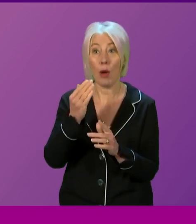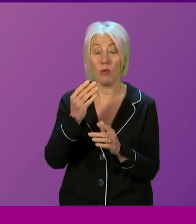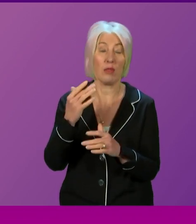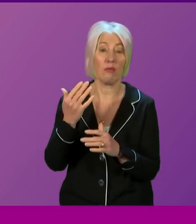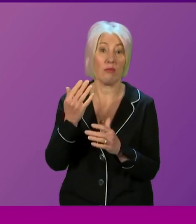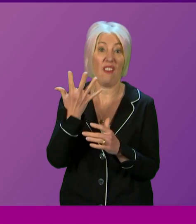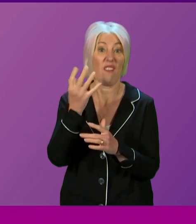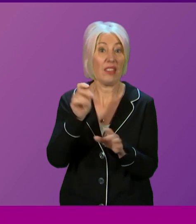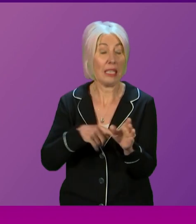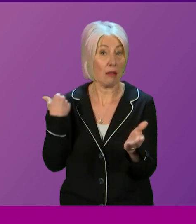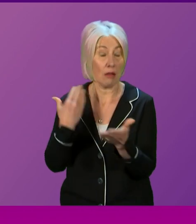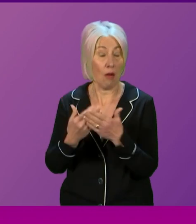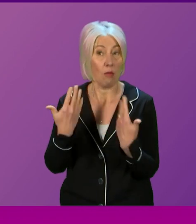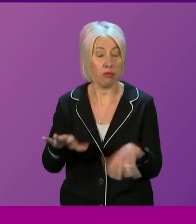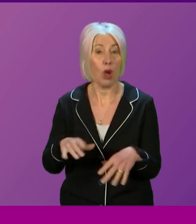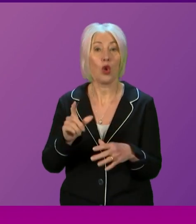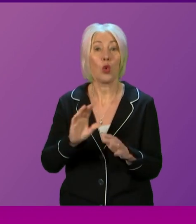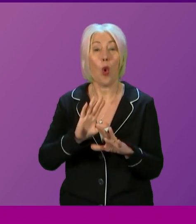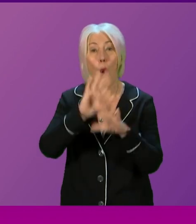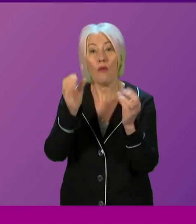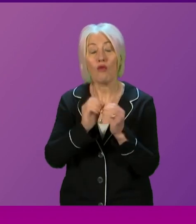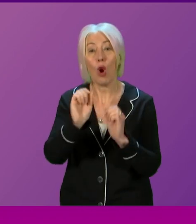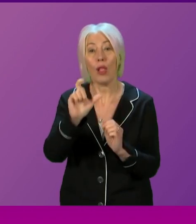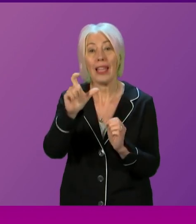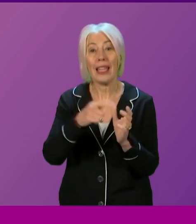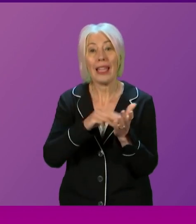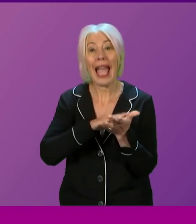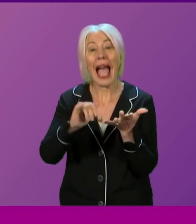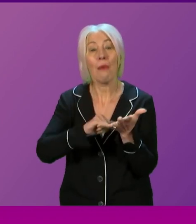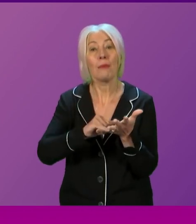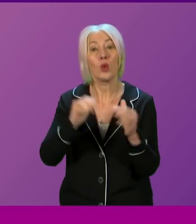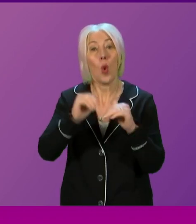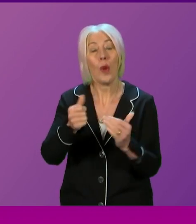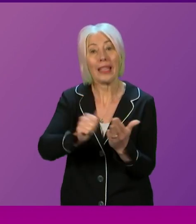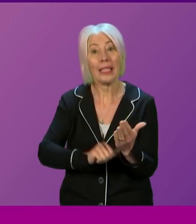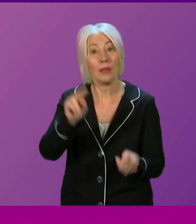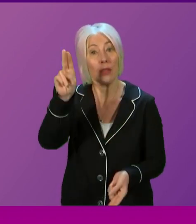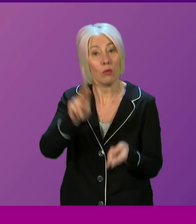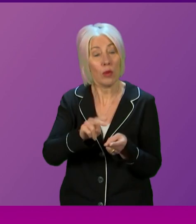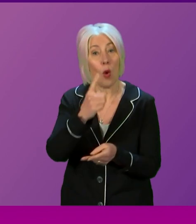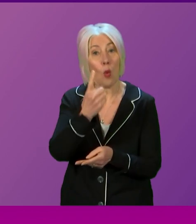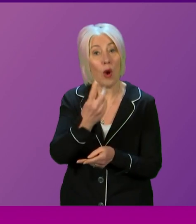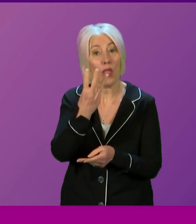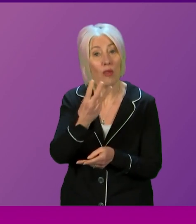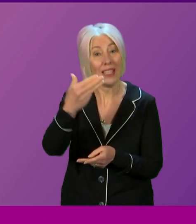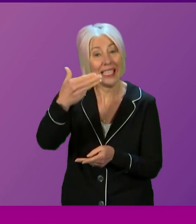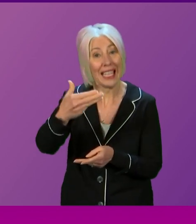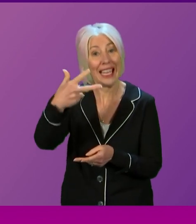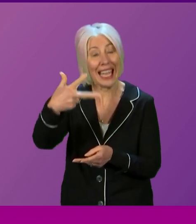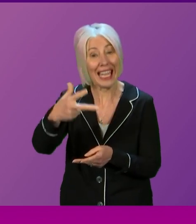In the latest quarter, the overall CAMHS waiting list has decreased by 1,398 children since